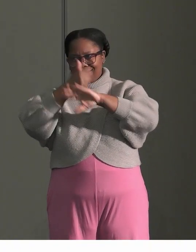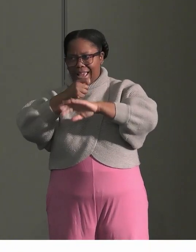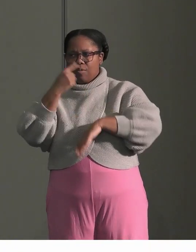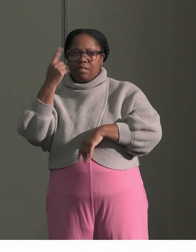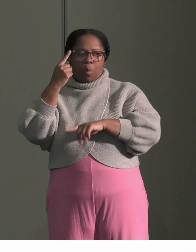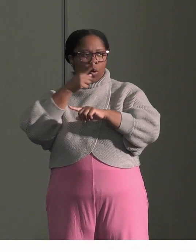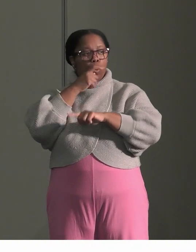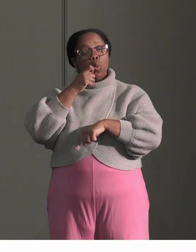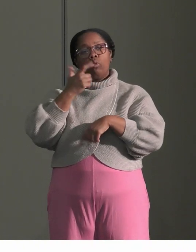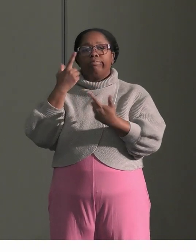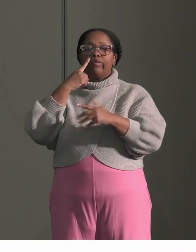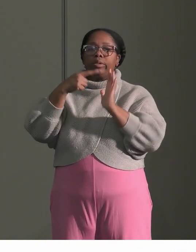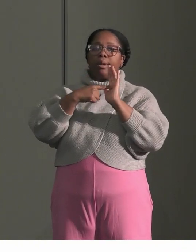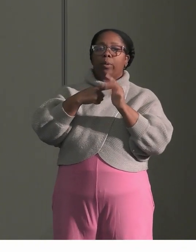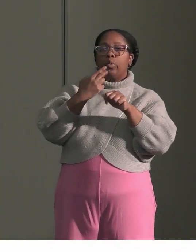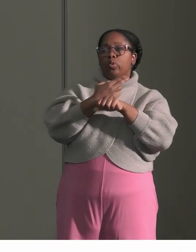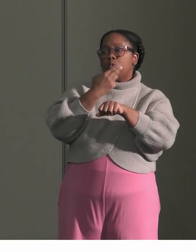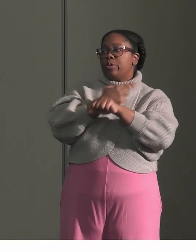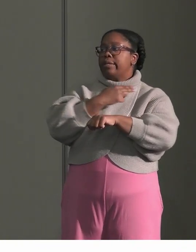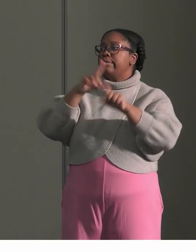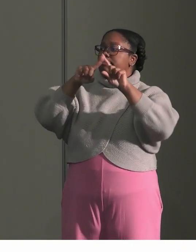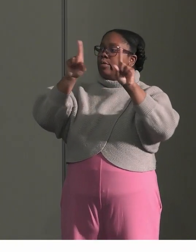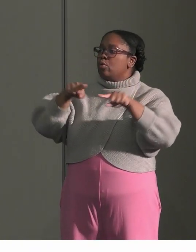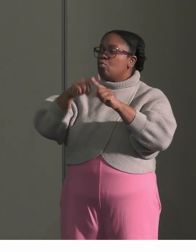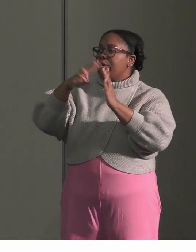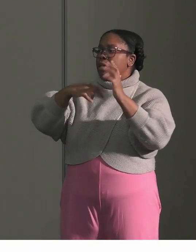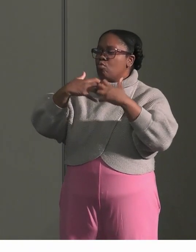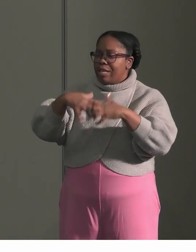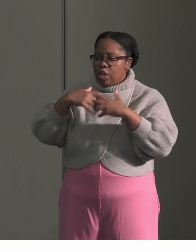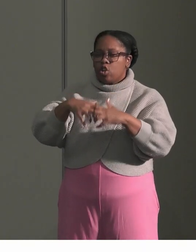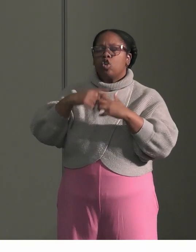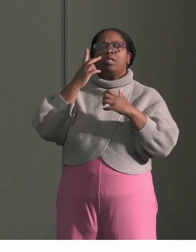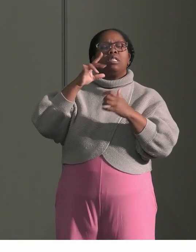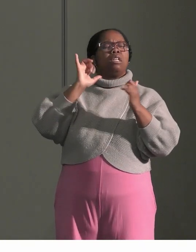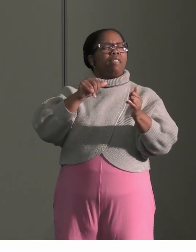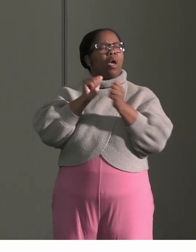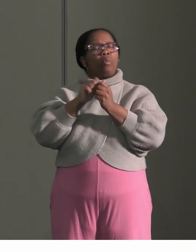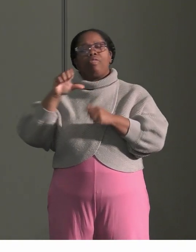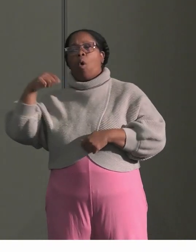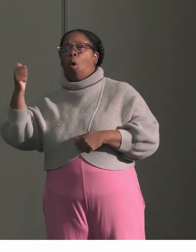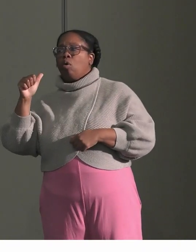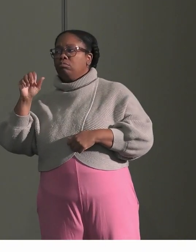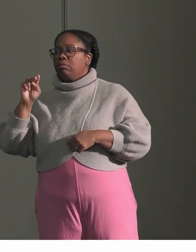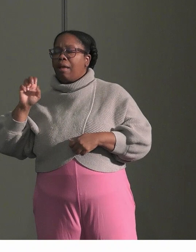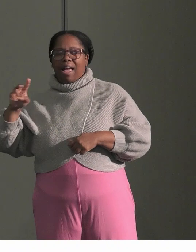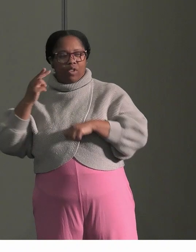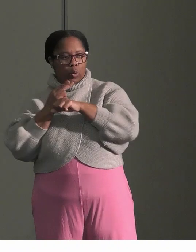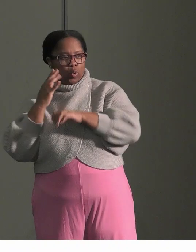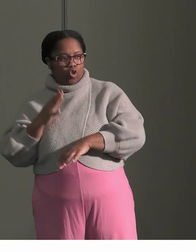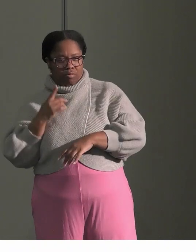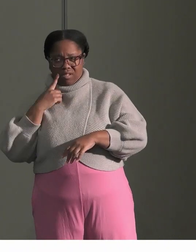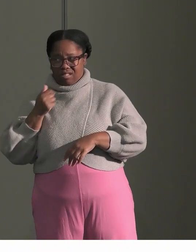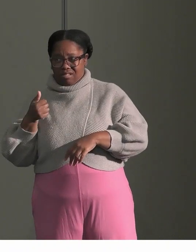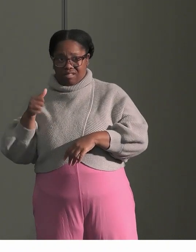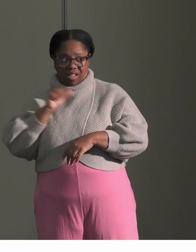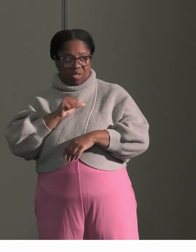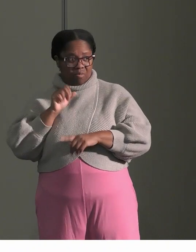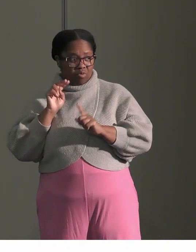user and see that is alternative navigation user. The other side sometimes folks needs